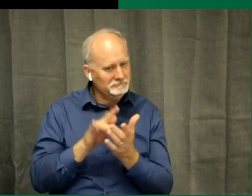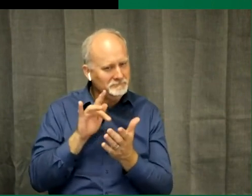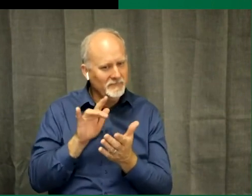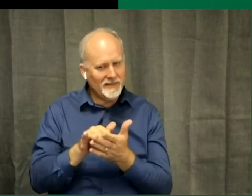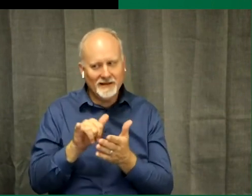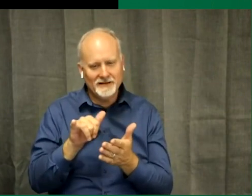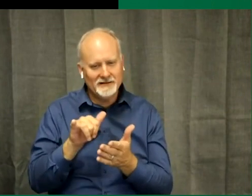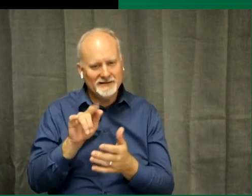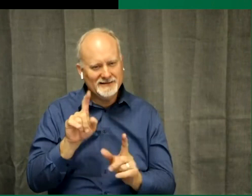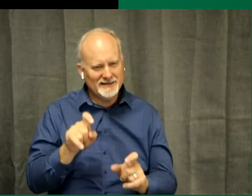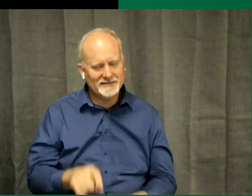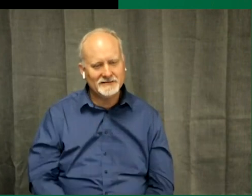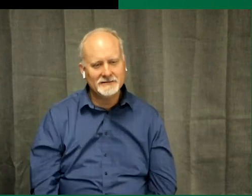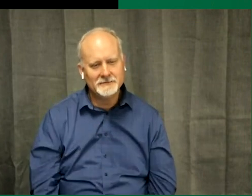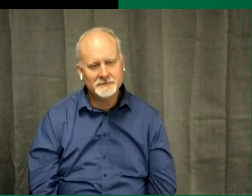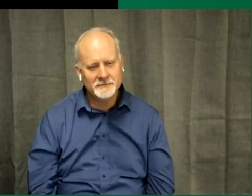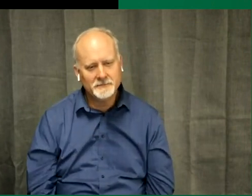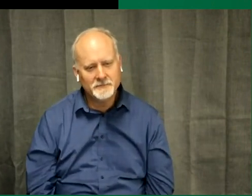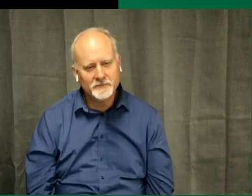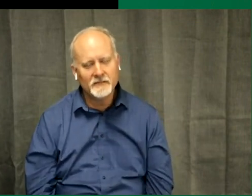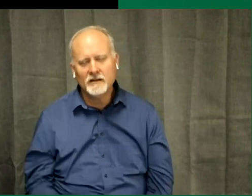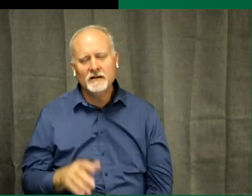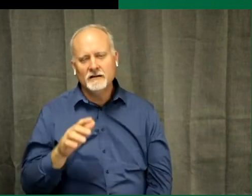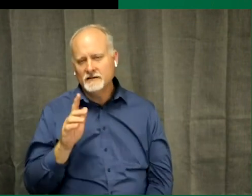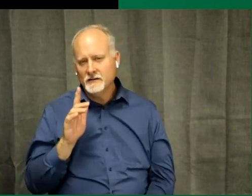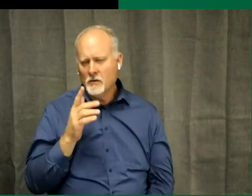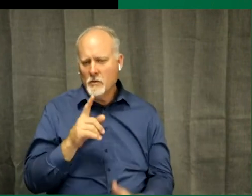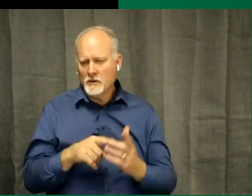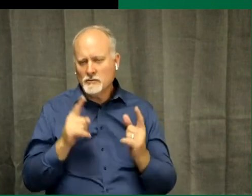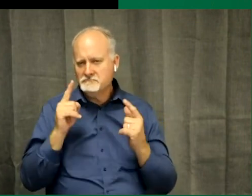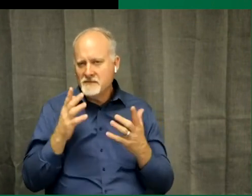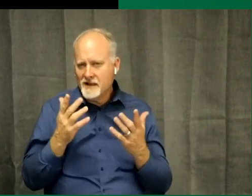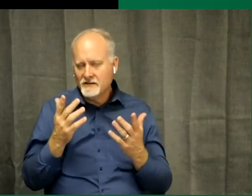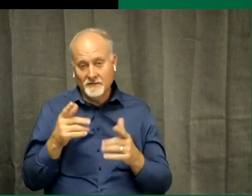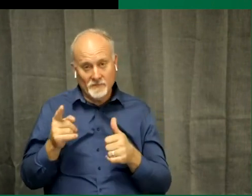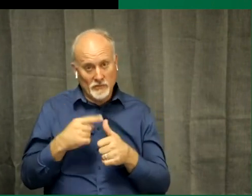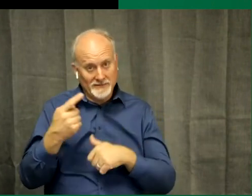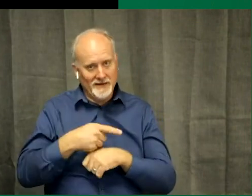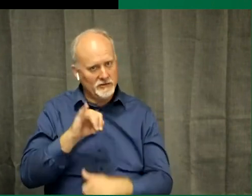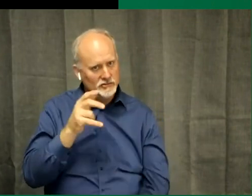next slide again what to expect the first day of class will be january 19th and as